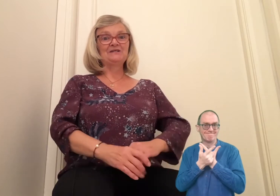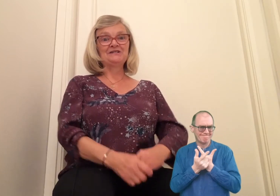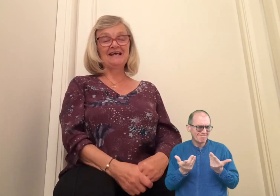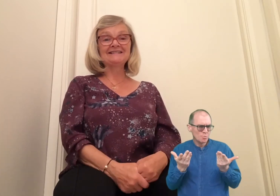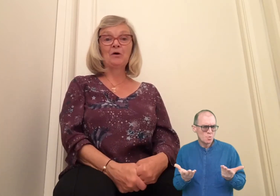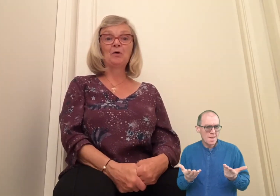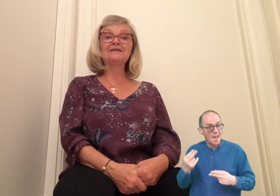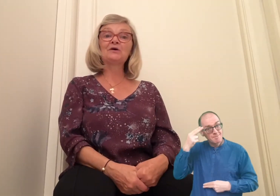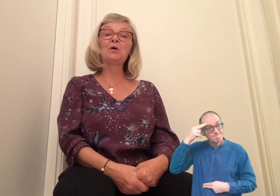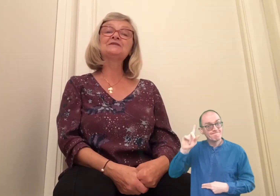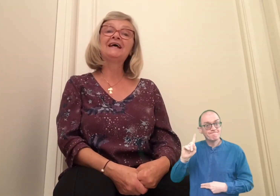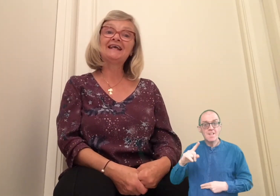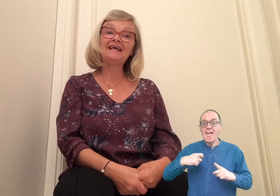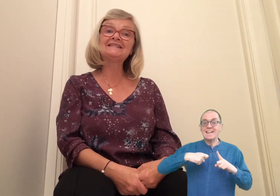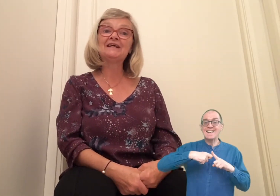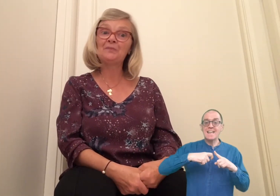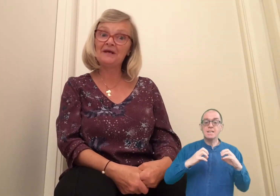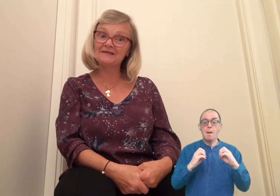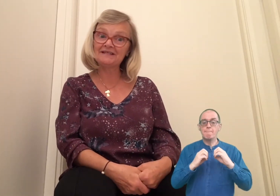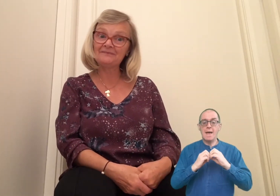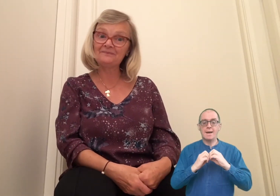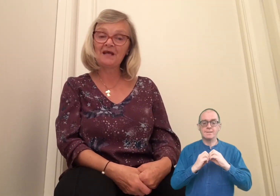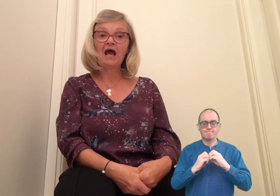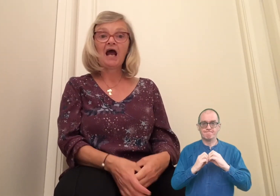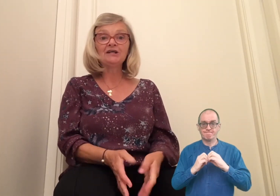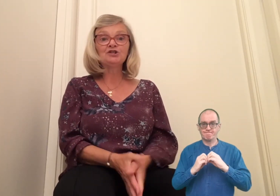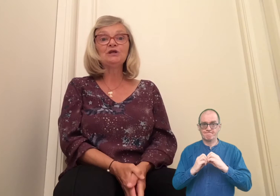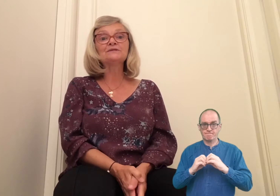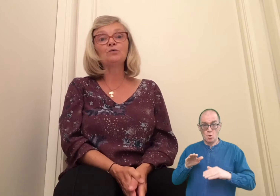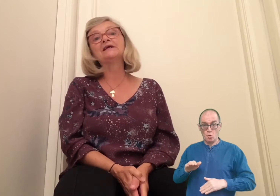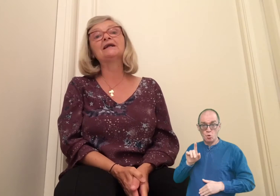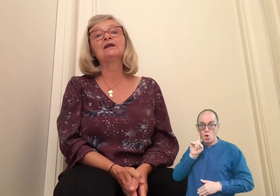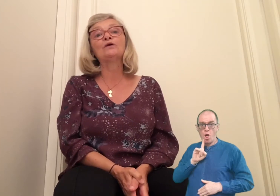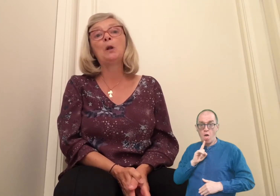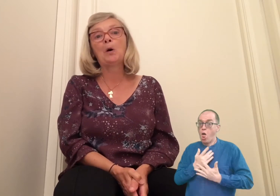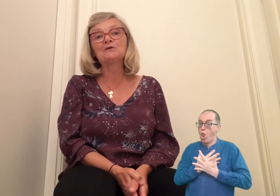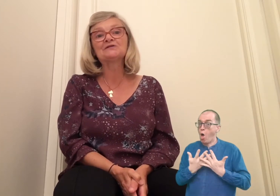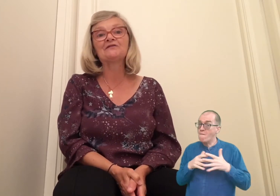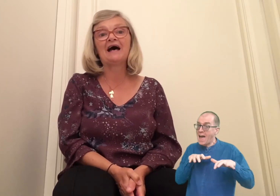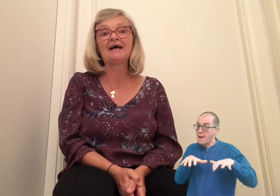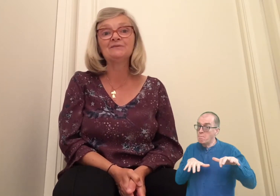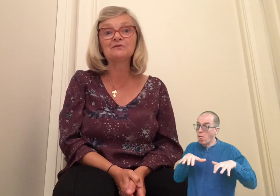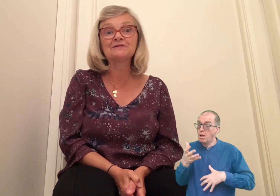Today's song is called 'Katie Bairdie' and she was a wee girl with lots of animals.